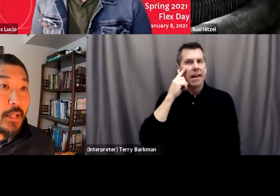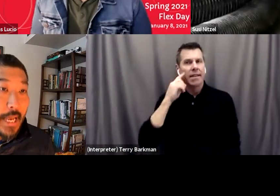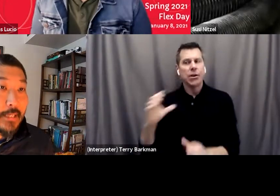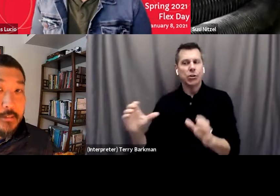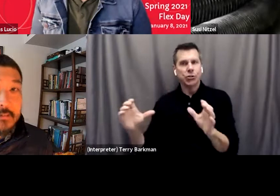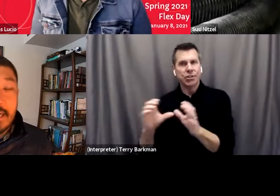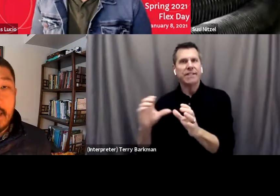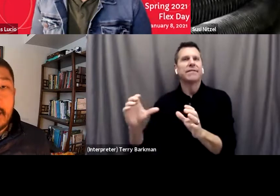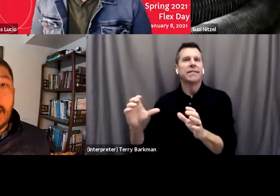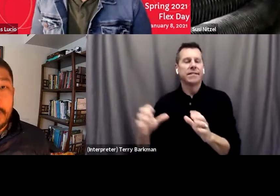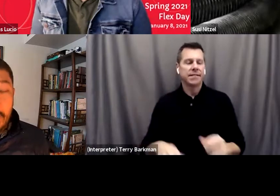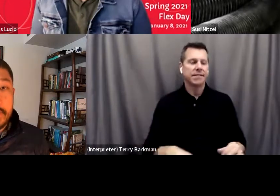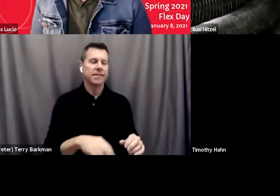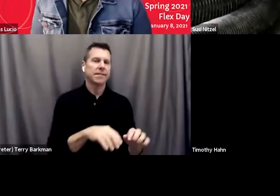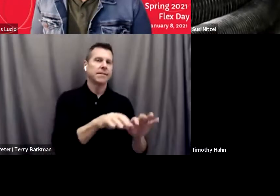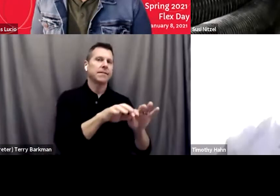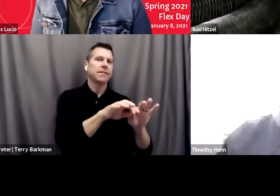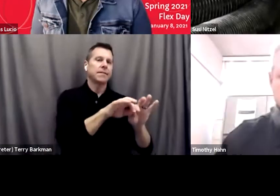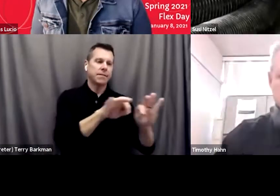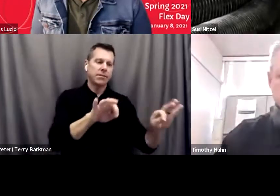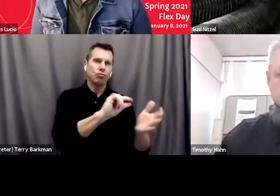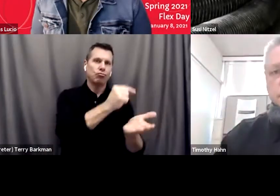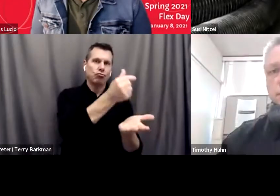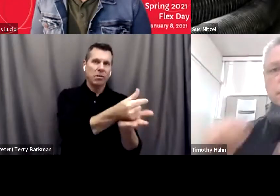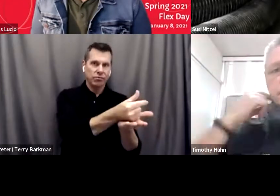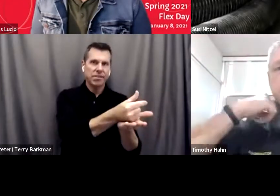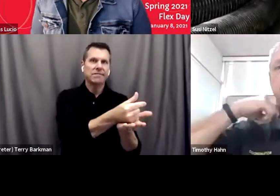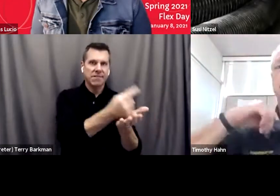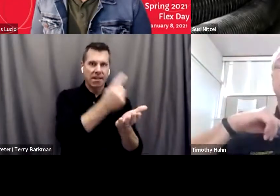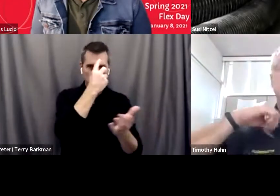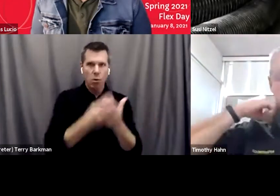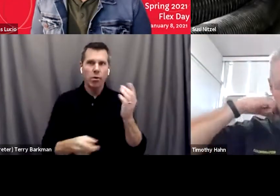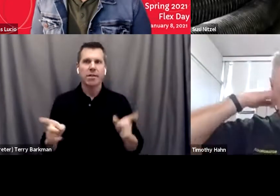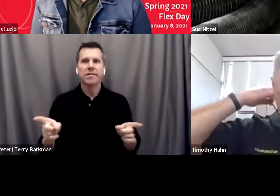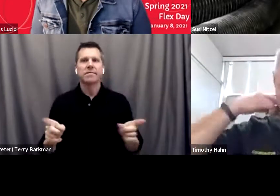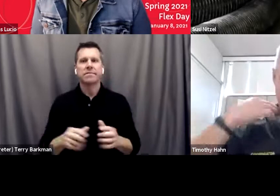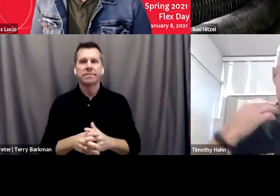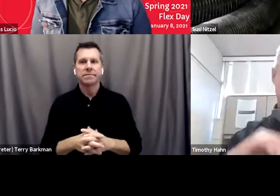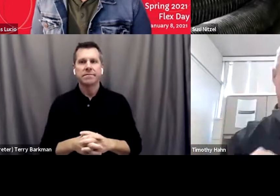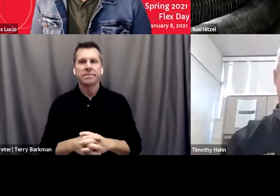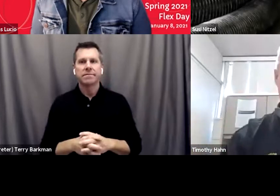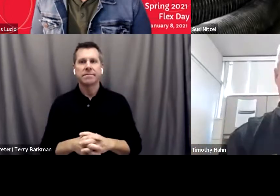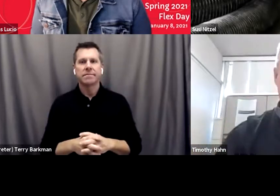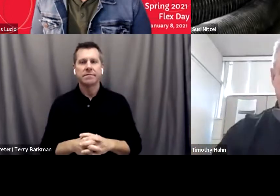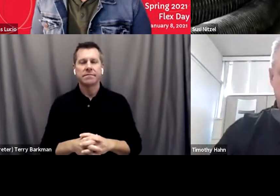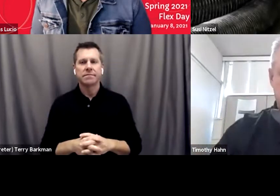well as graduation. Although, yes,